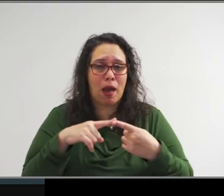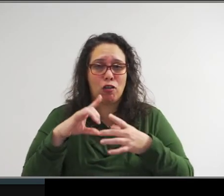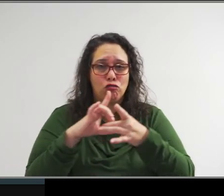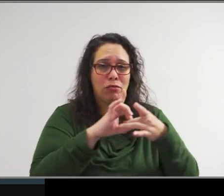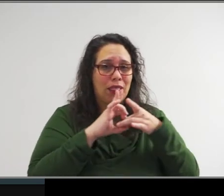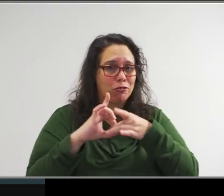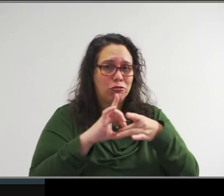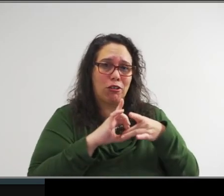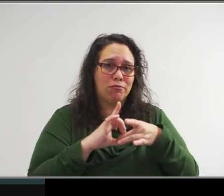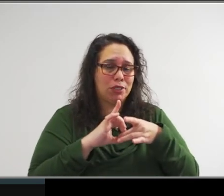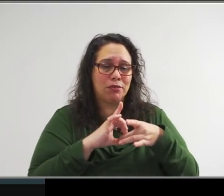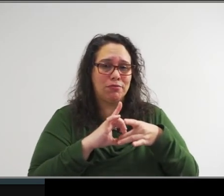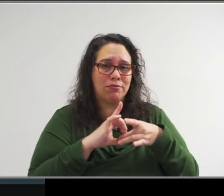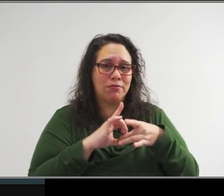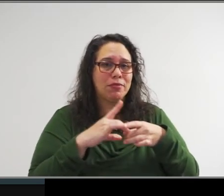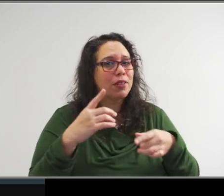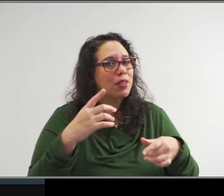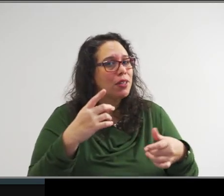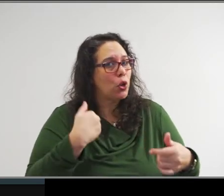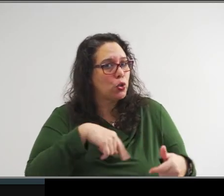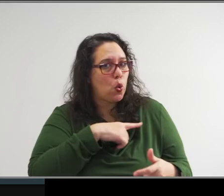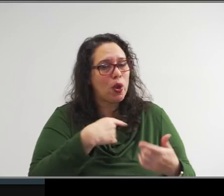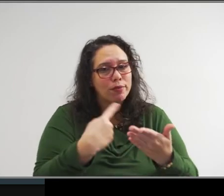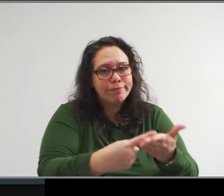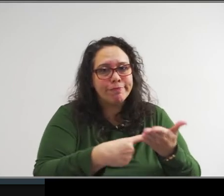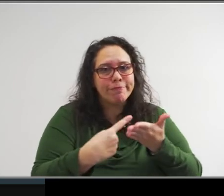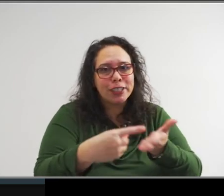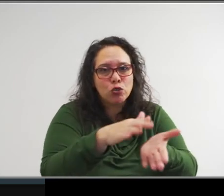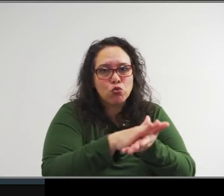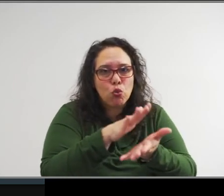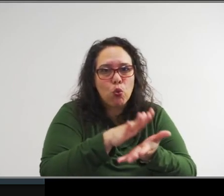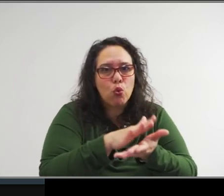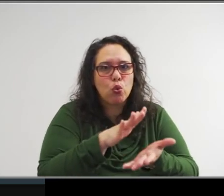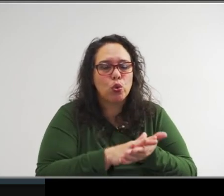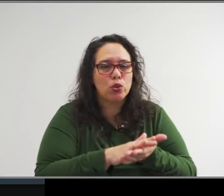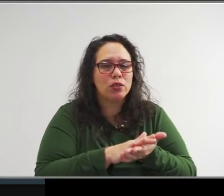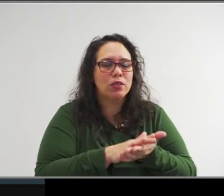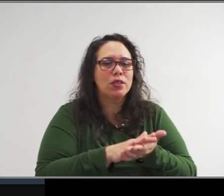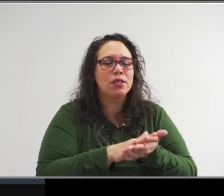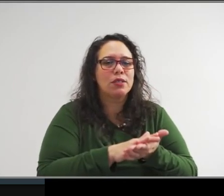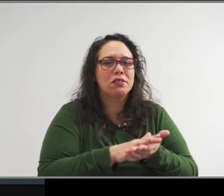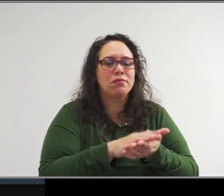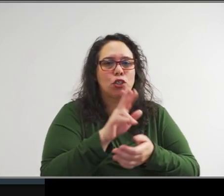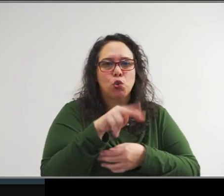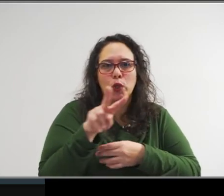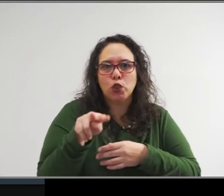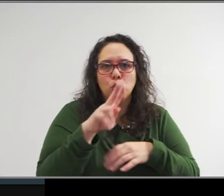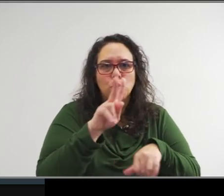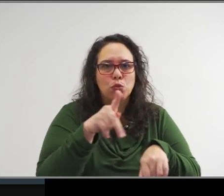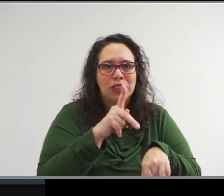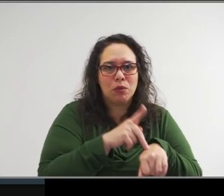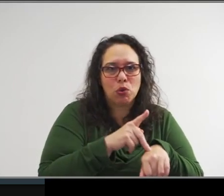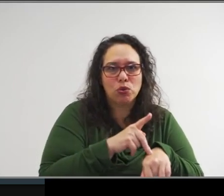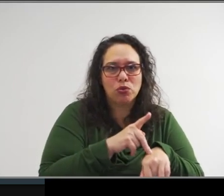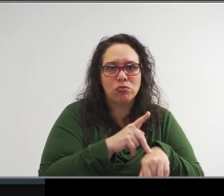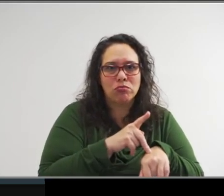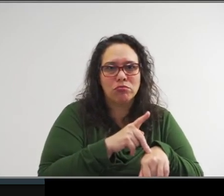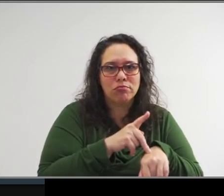And we would then talk about the schools of these 22 principles for about an hour.